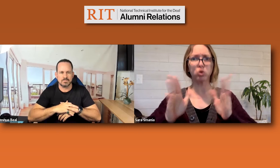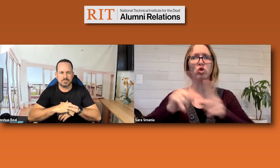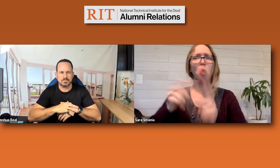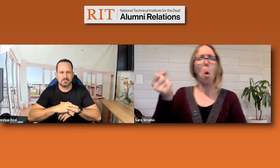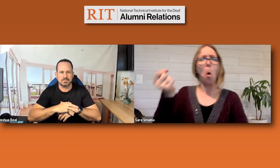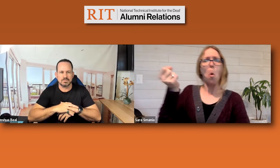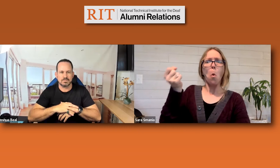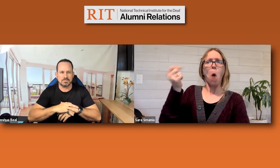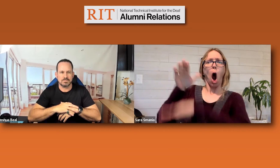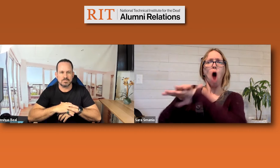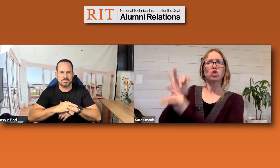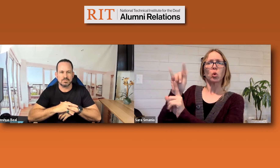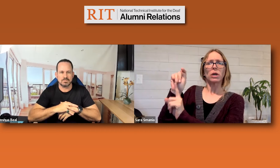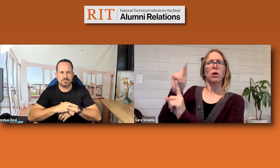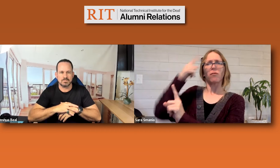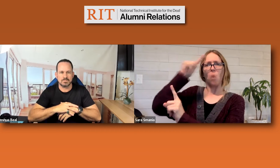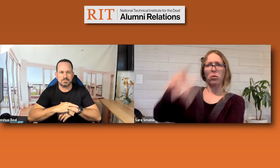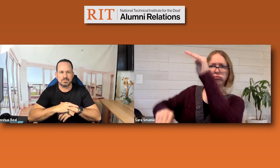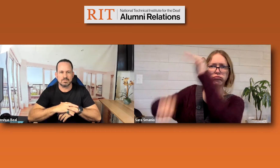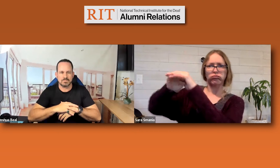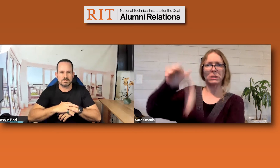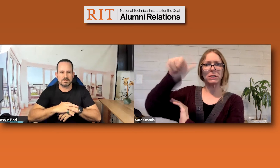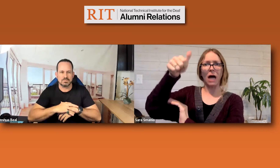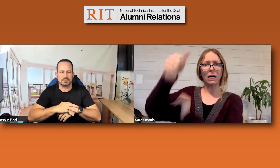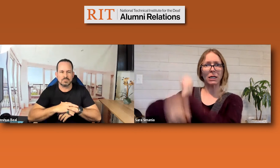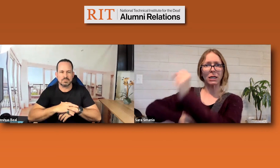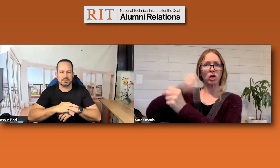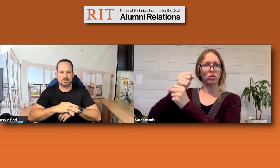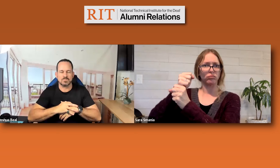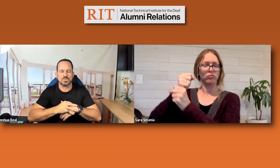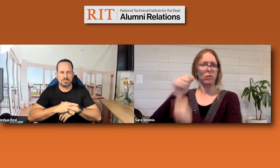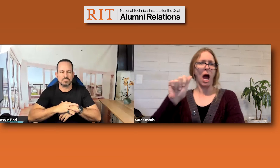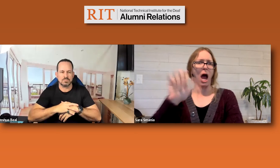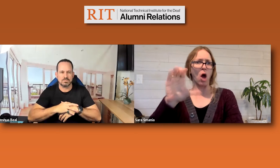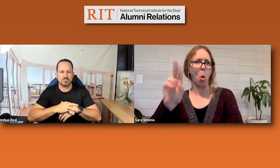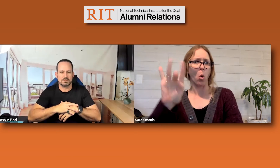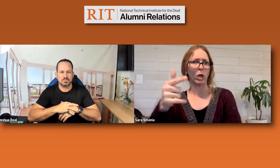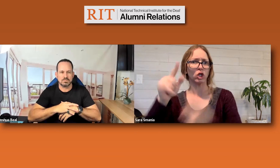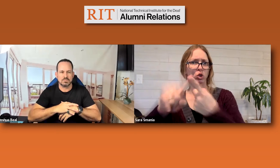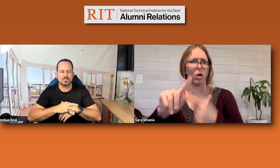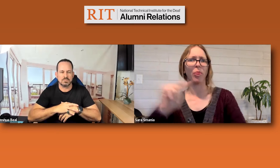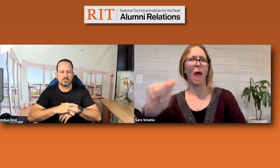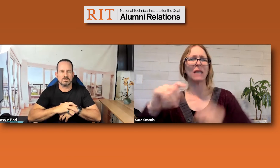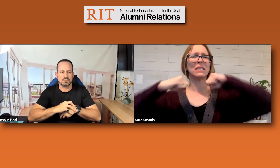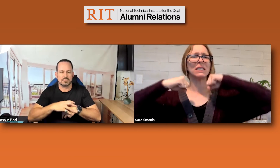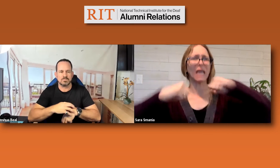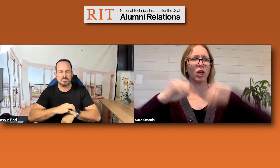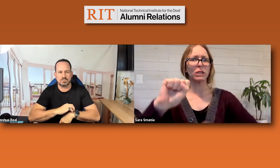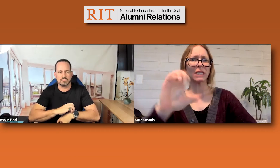They are only allowed to maintain that account for a total of ten years.